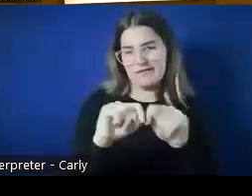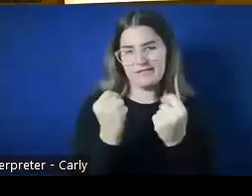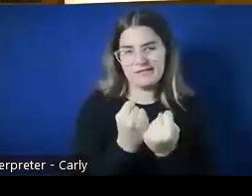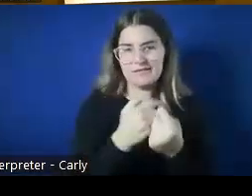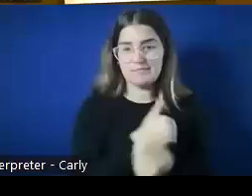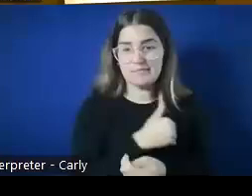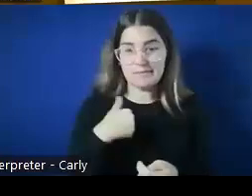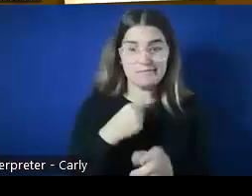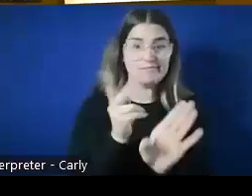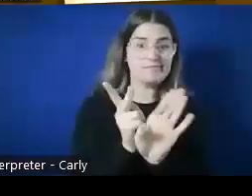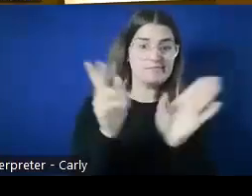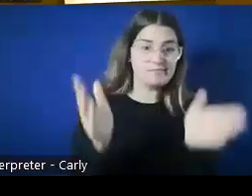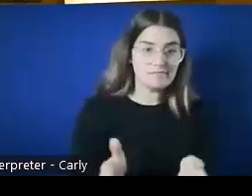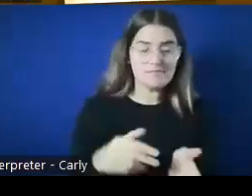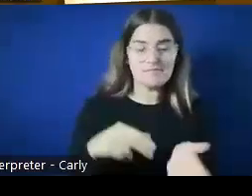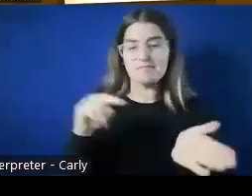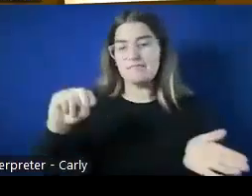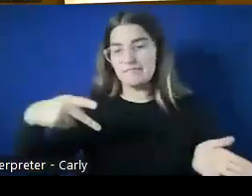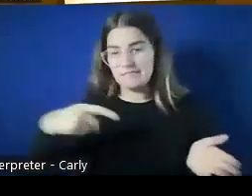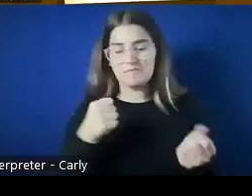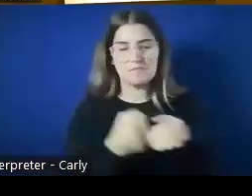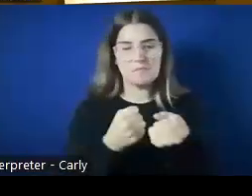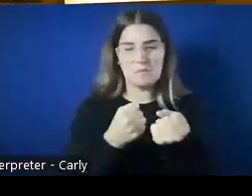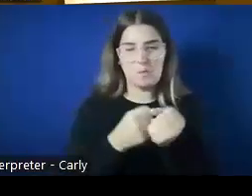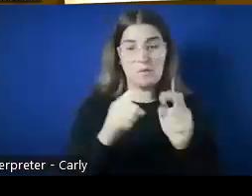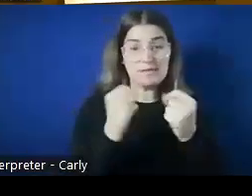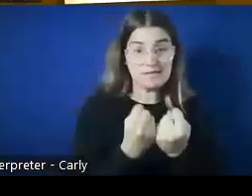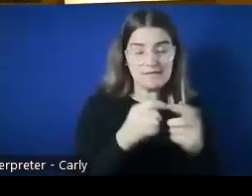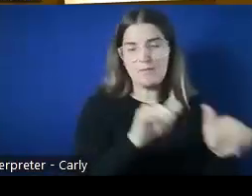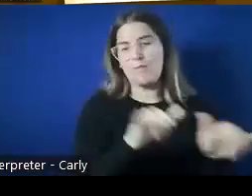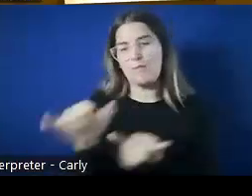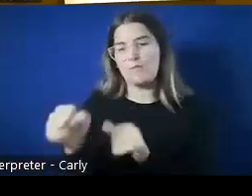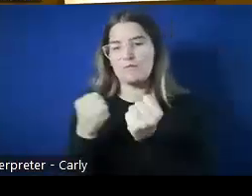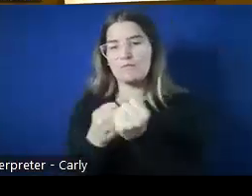and nurse practitioner supportive of the team and also helping to do our admissions